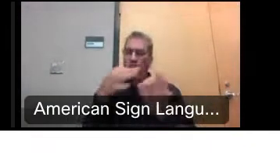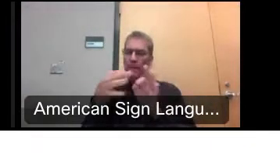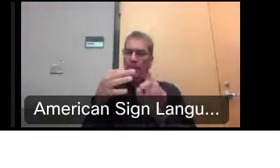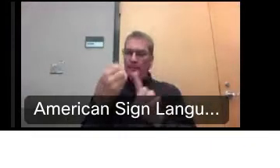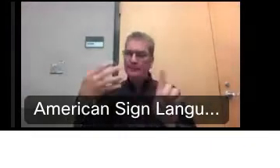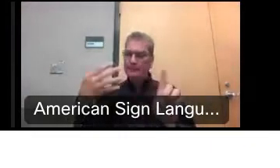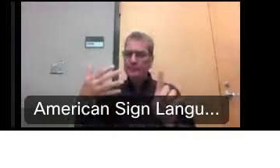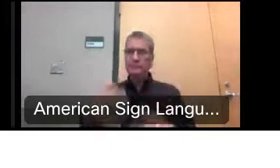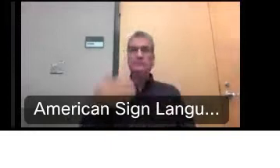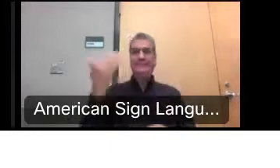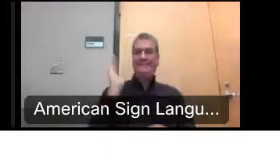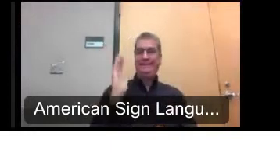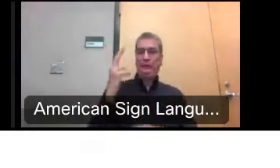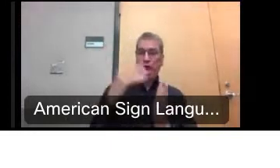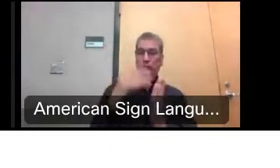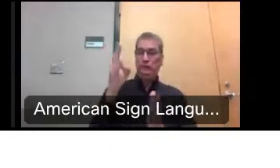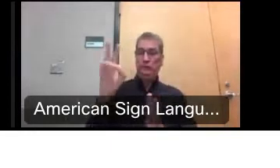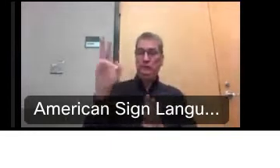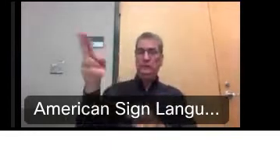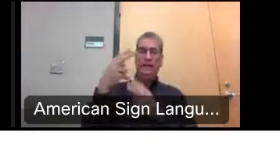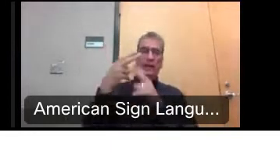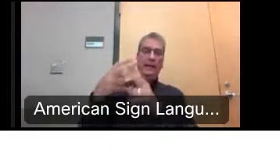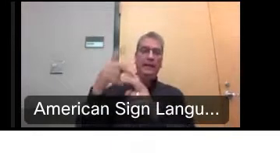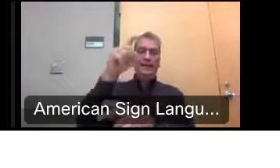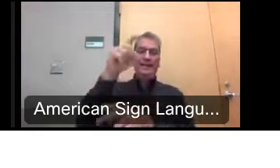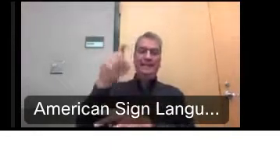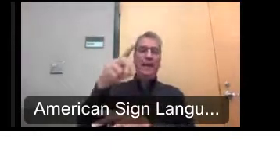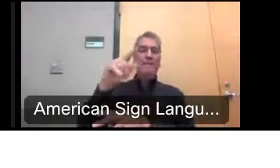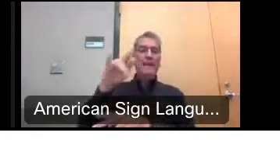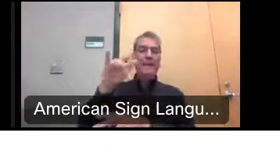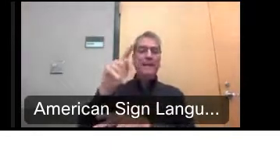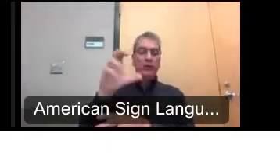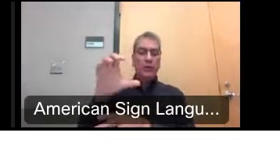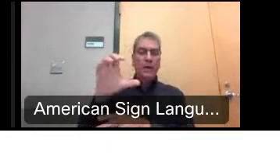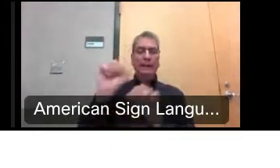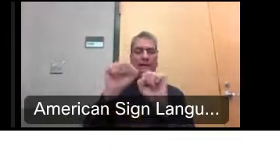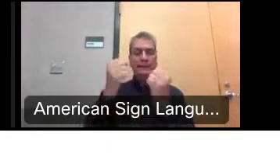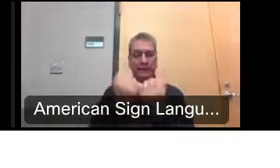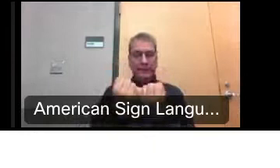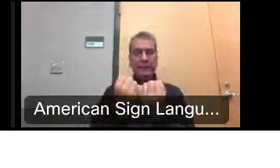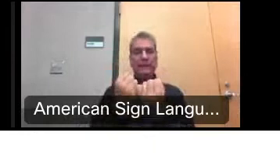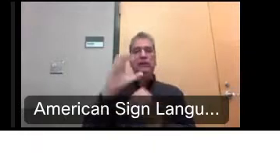In 2007, he was named Texas, pediatric, society's child advocate of the year.